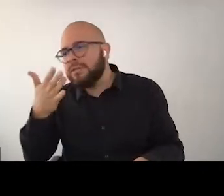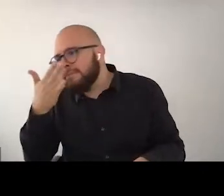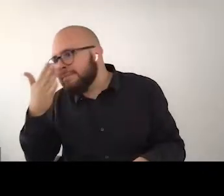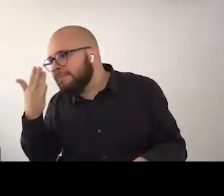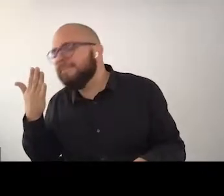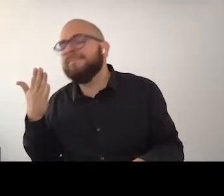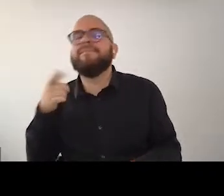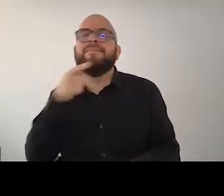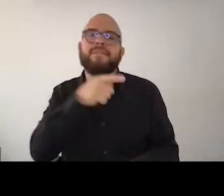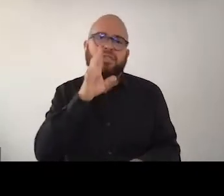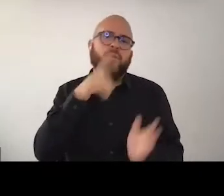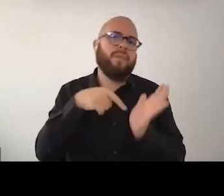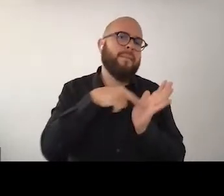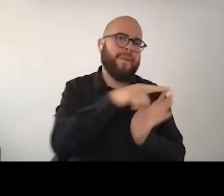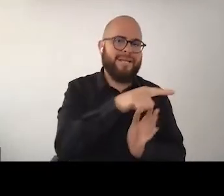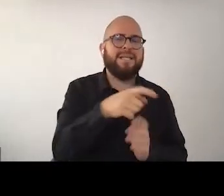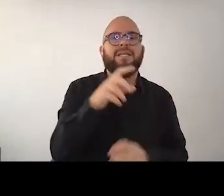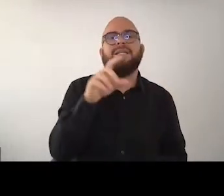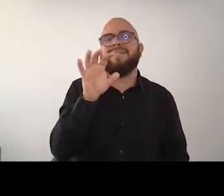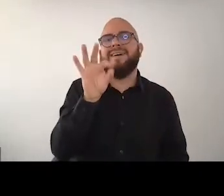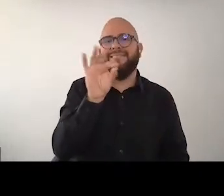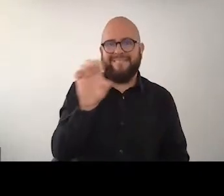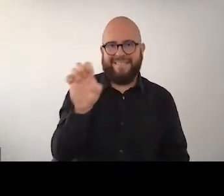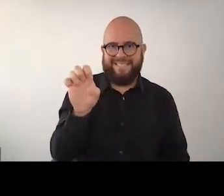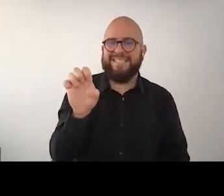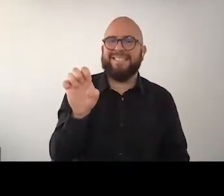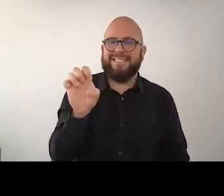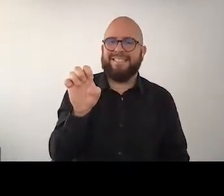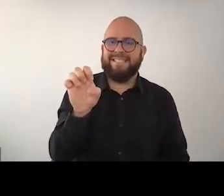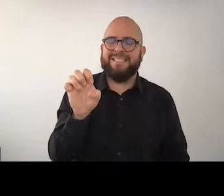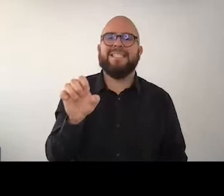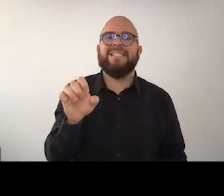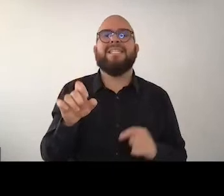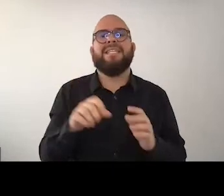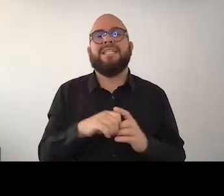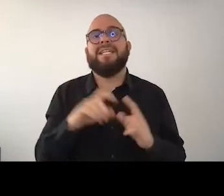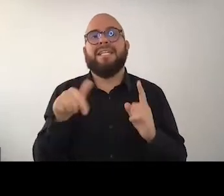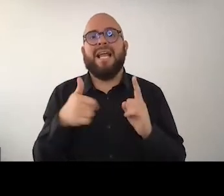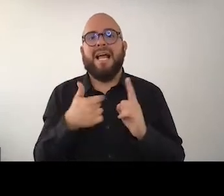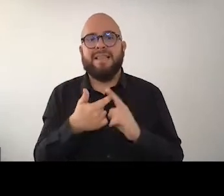It's the editing part that will also trigger an additional payment,